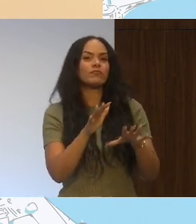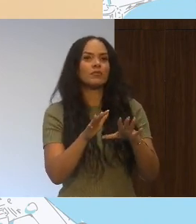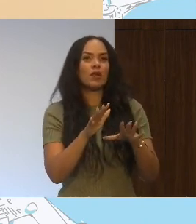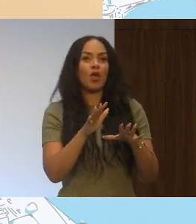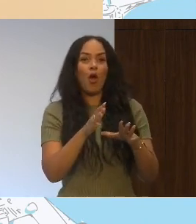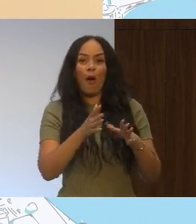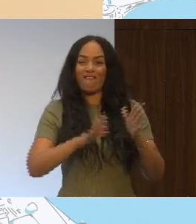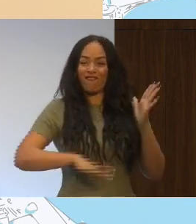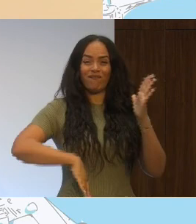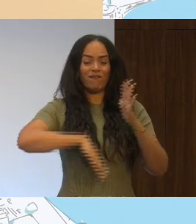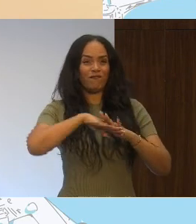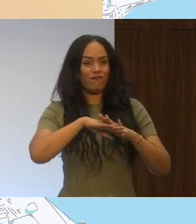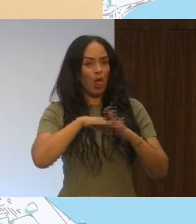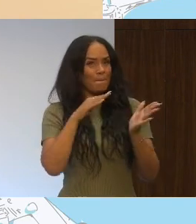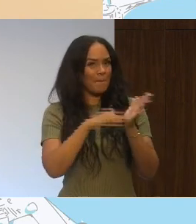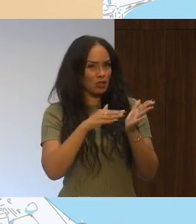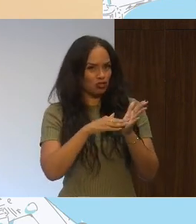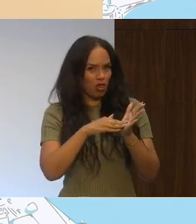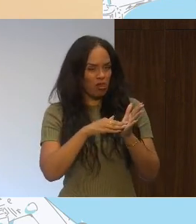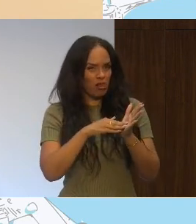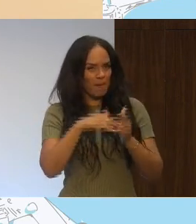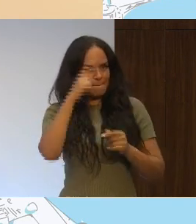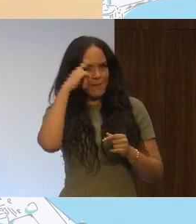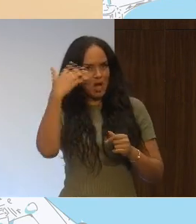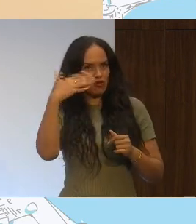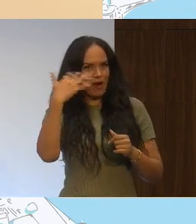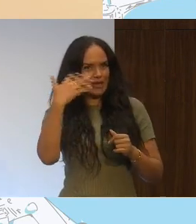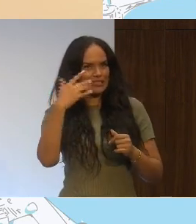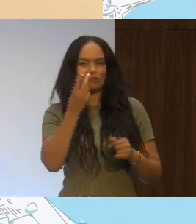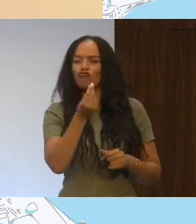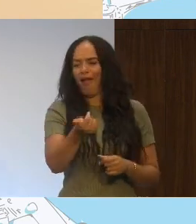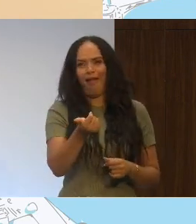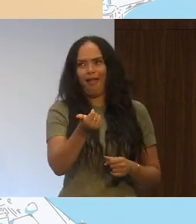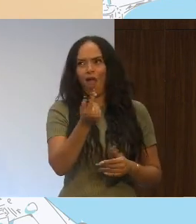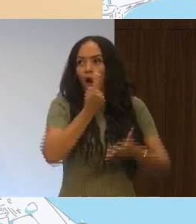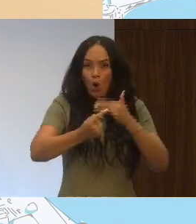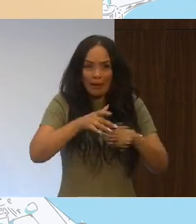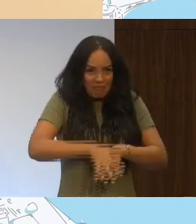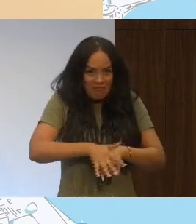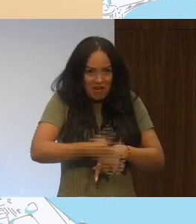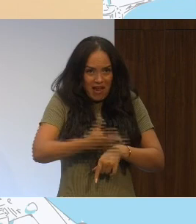Just having it around the period just alone is relatively rare. That's it's less than